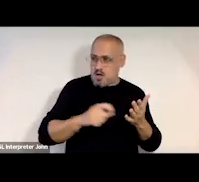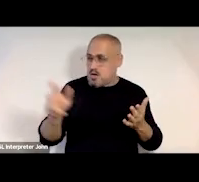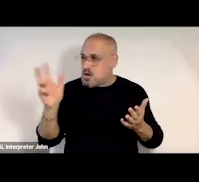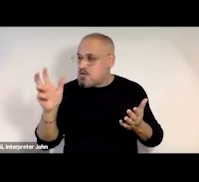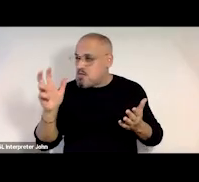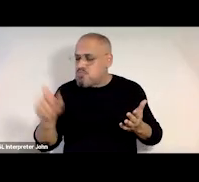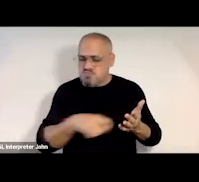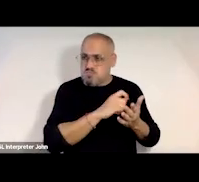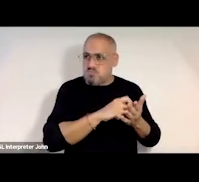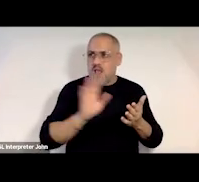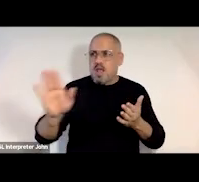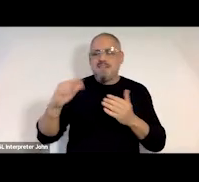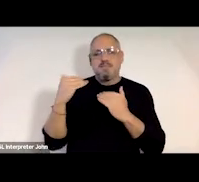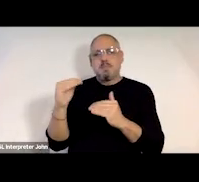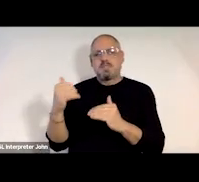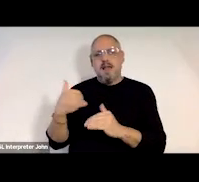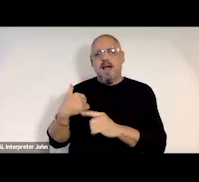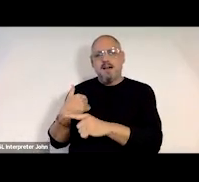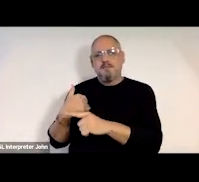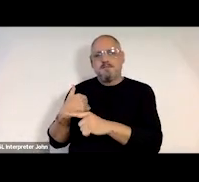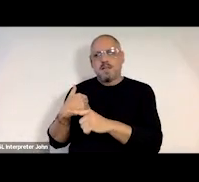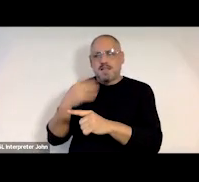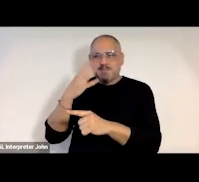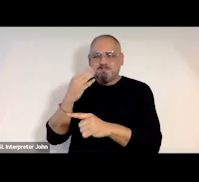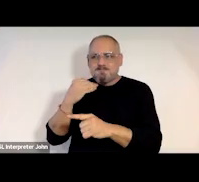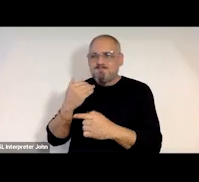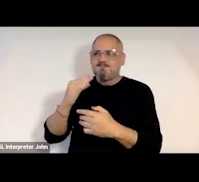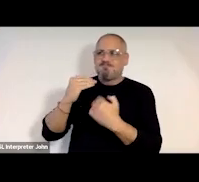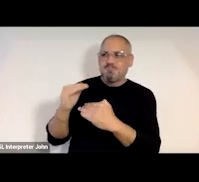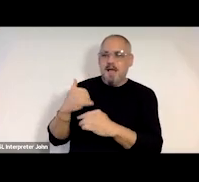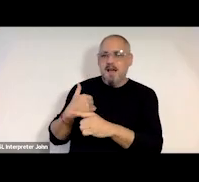the limitations that the person experiences. In order to do that, we have to have